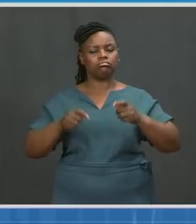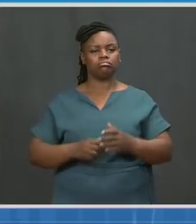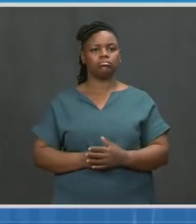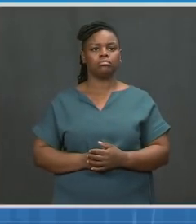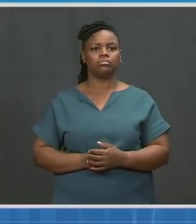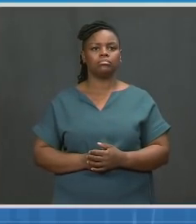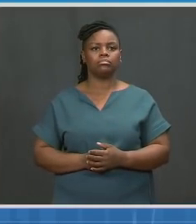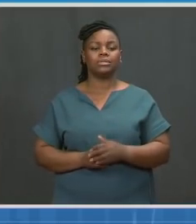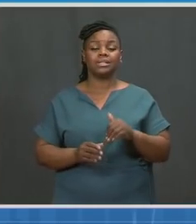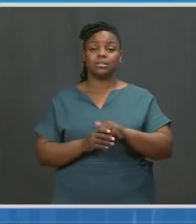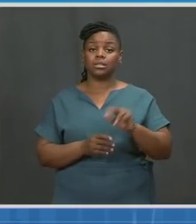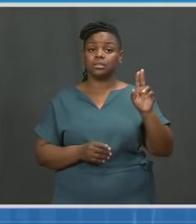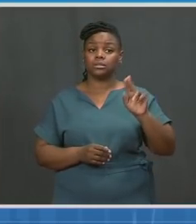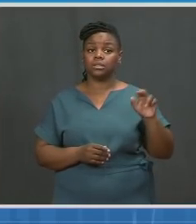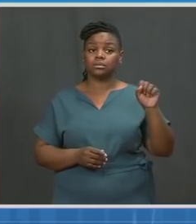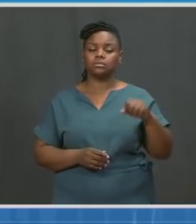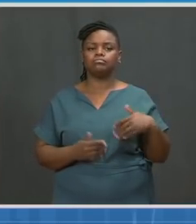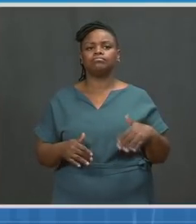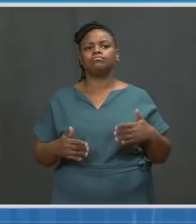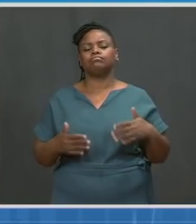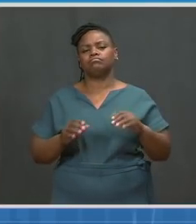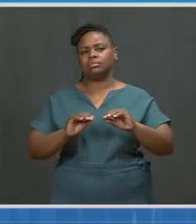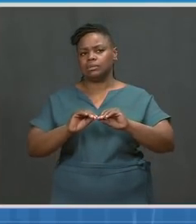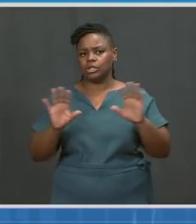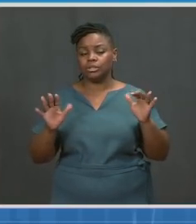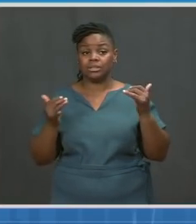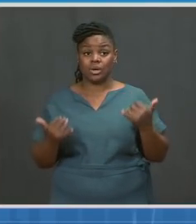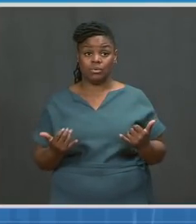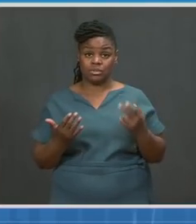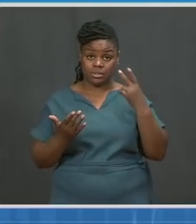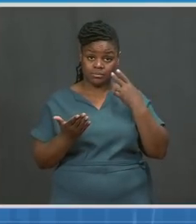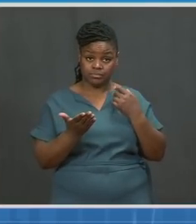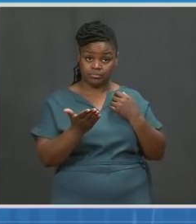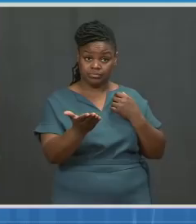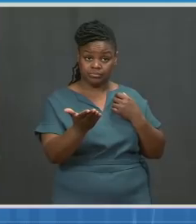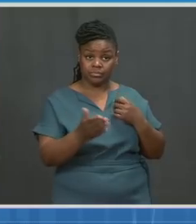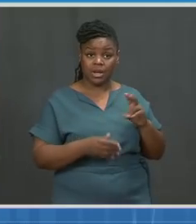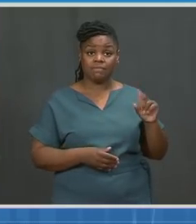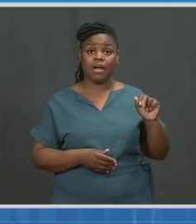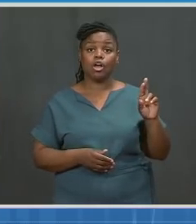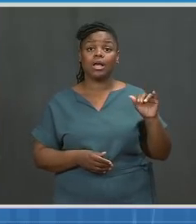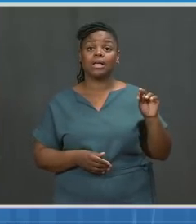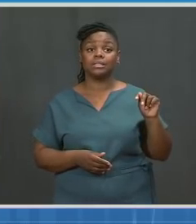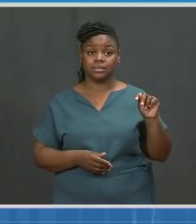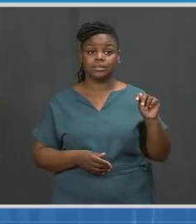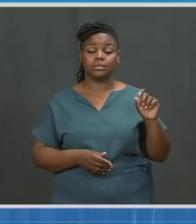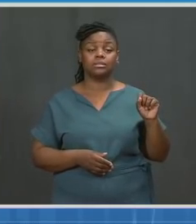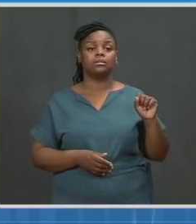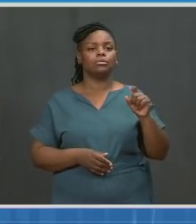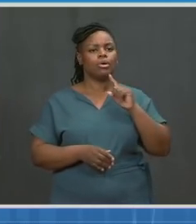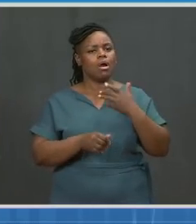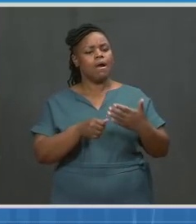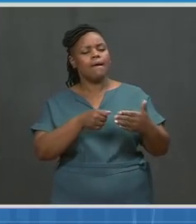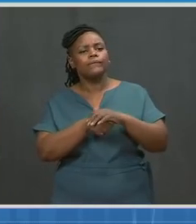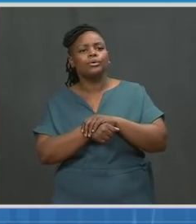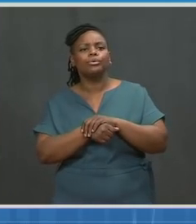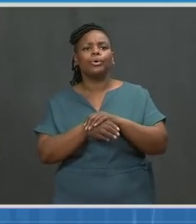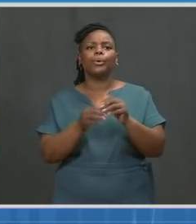It is very clear now that this particular variant is covered very well by the mRNA vaccines,